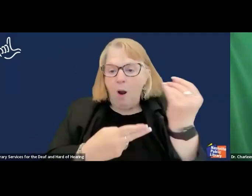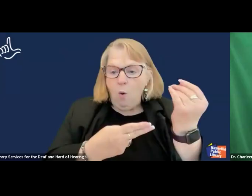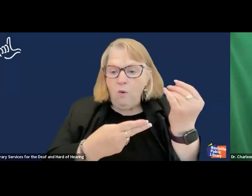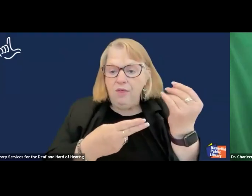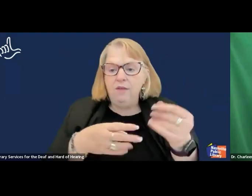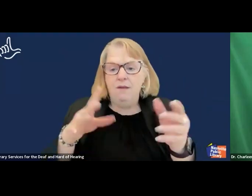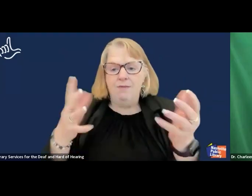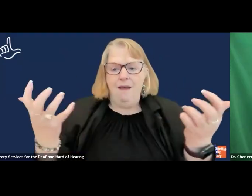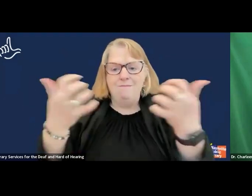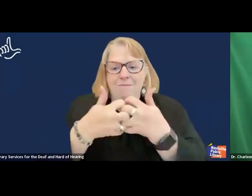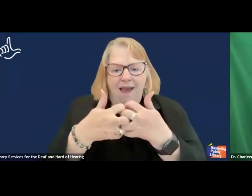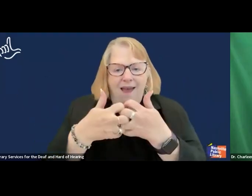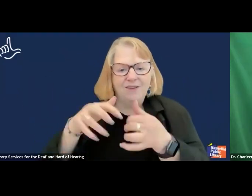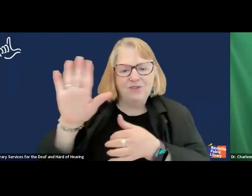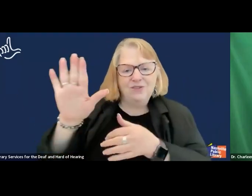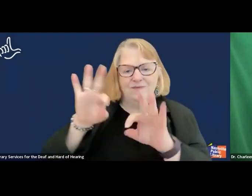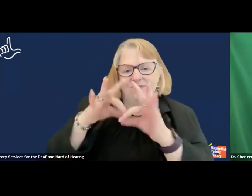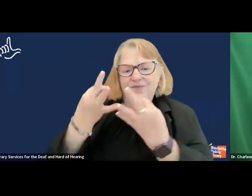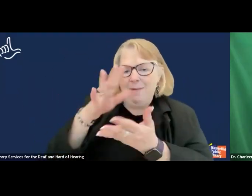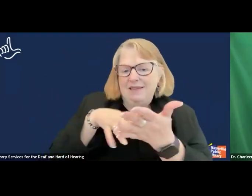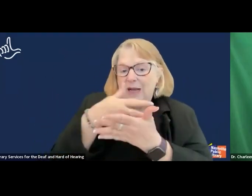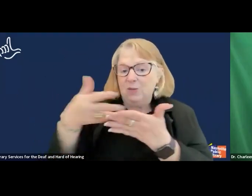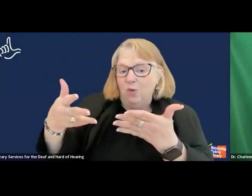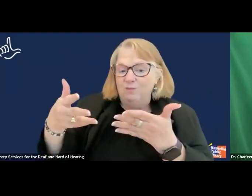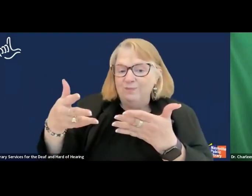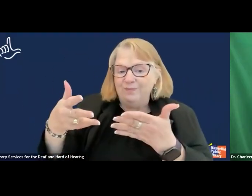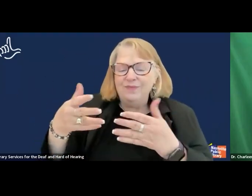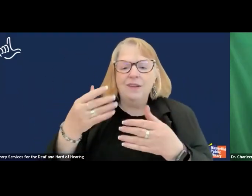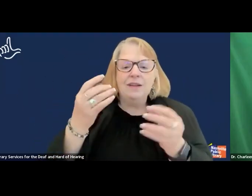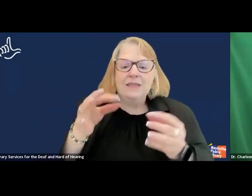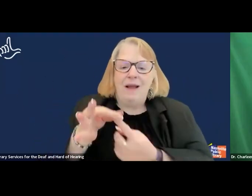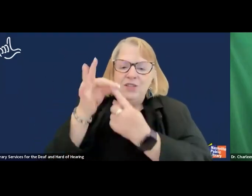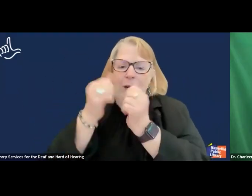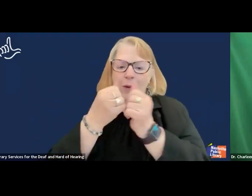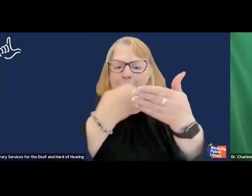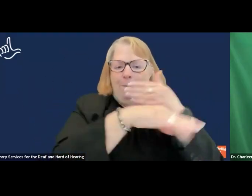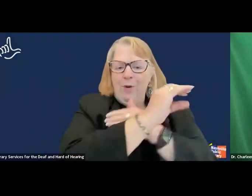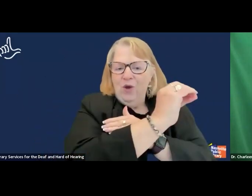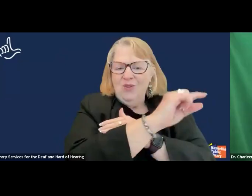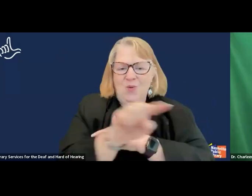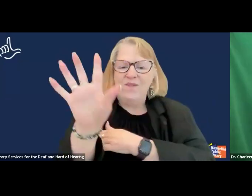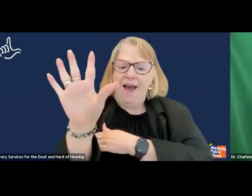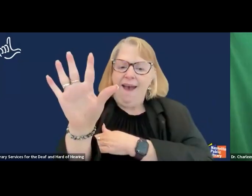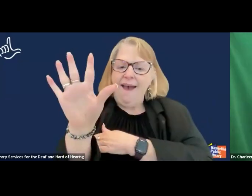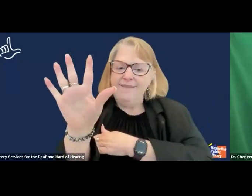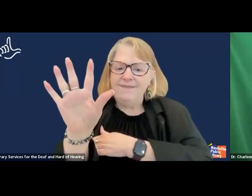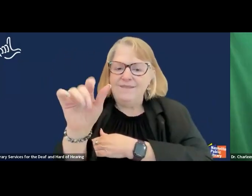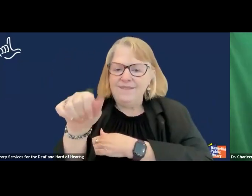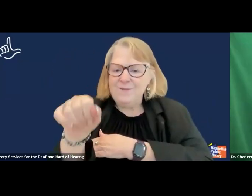whether it be in-person, or virtual, or hybrid. And, um... they have options that can match that family schedule.